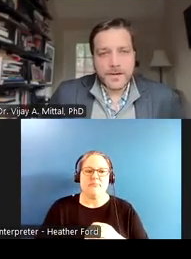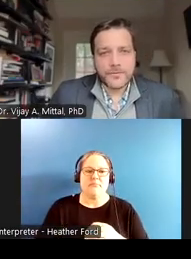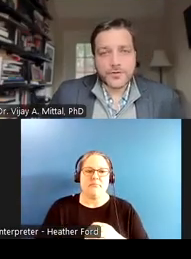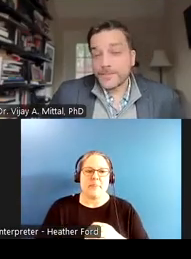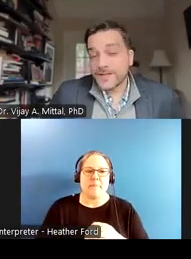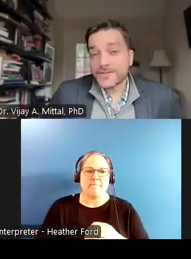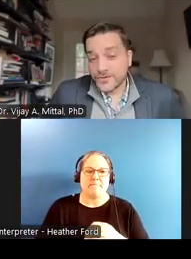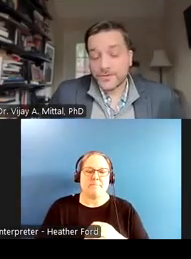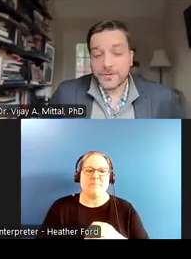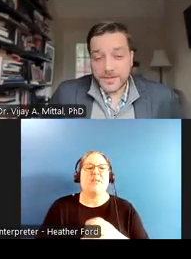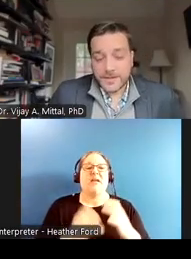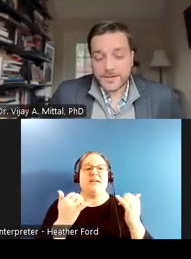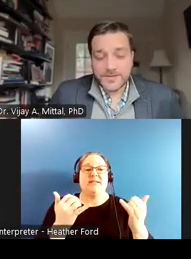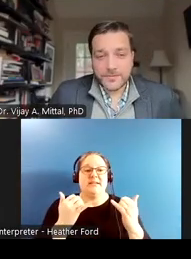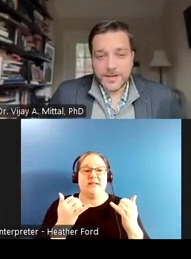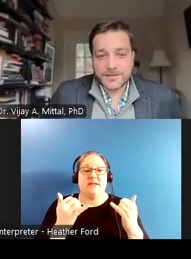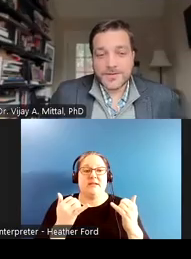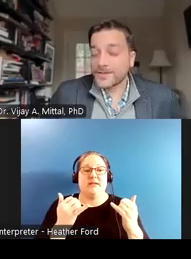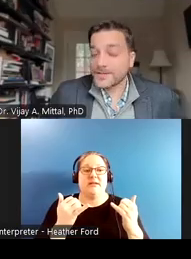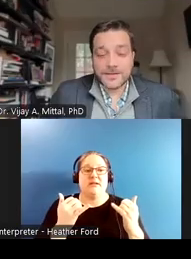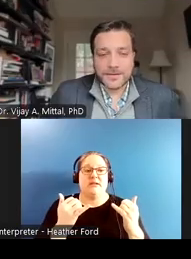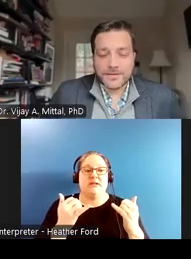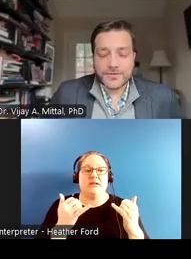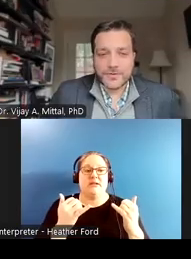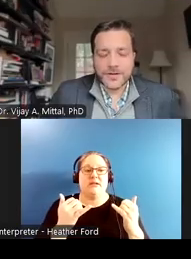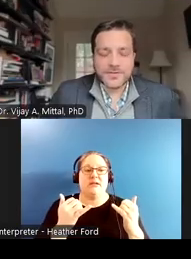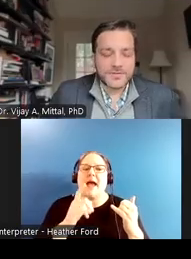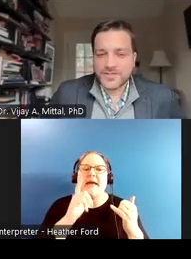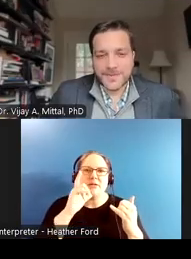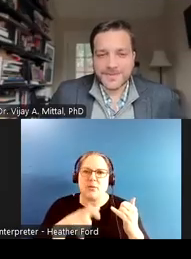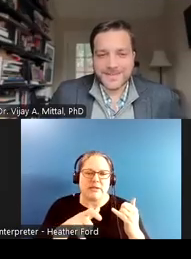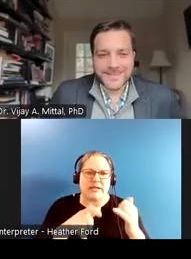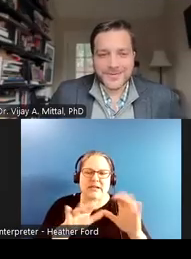Novel treatments are sorely needed. So I don't need to drone on too much about this. I think